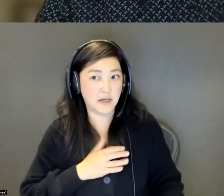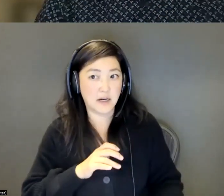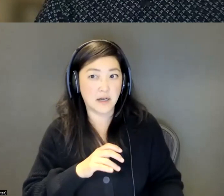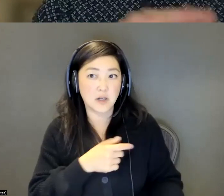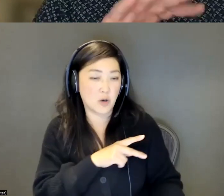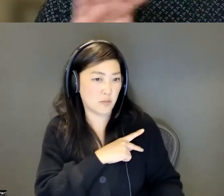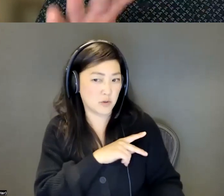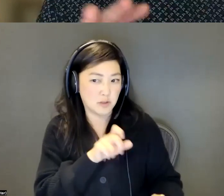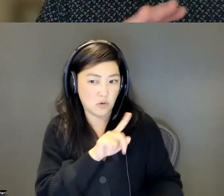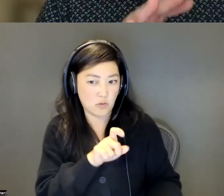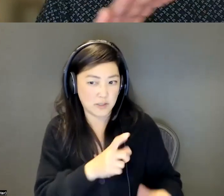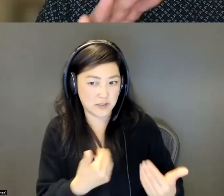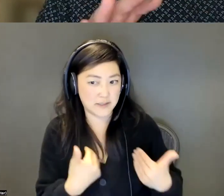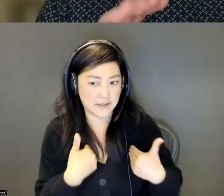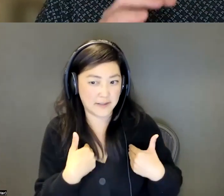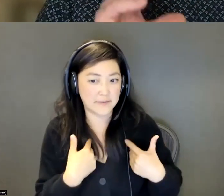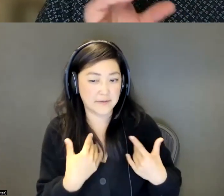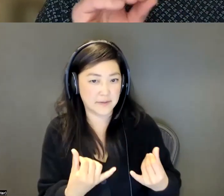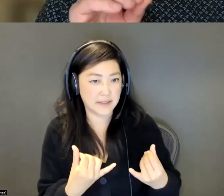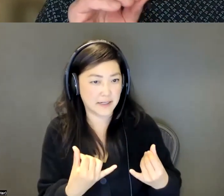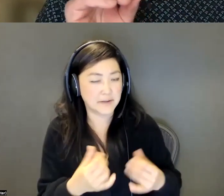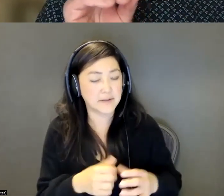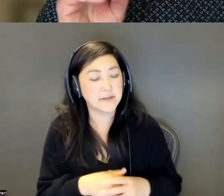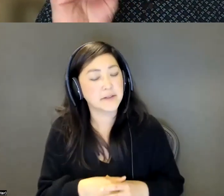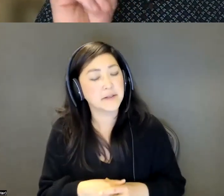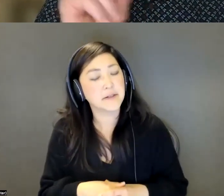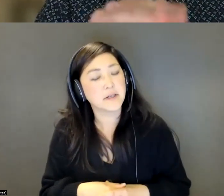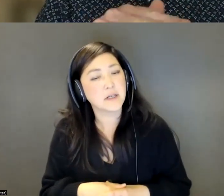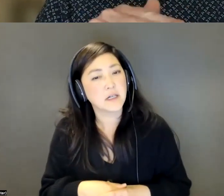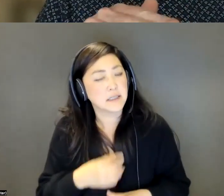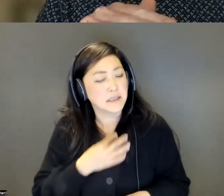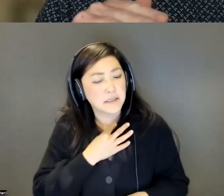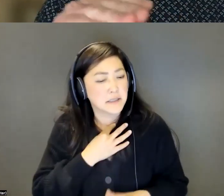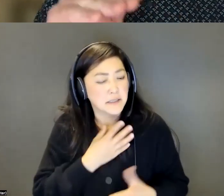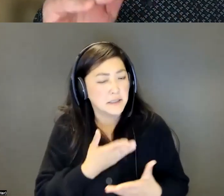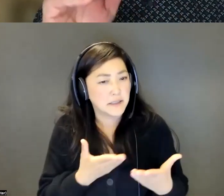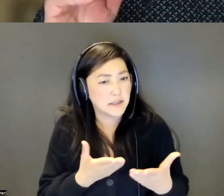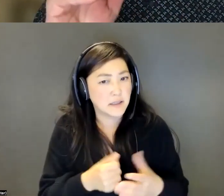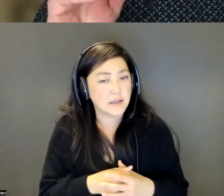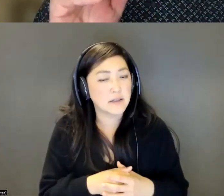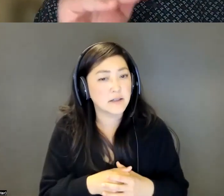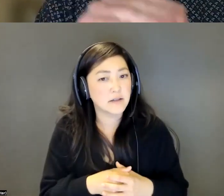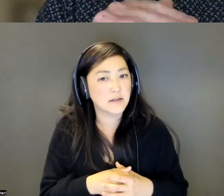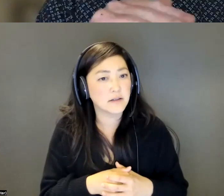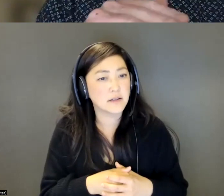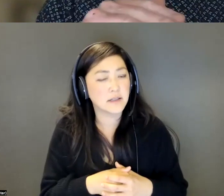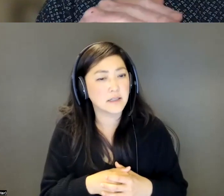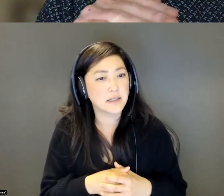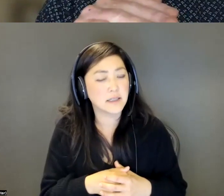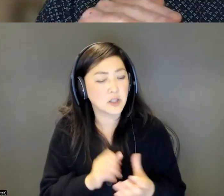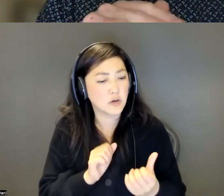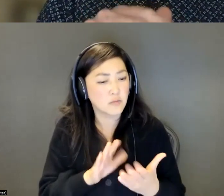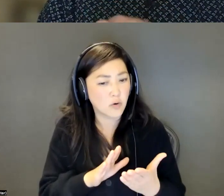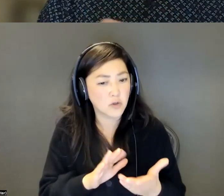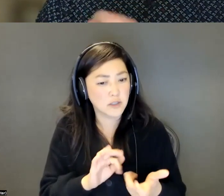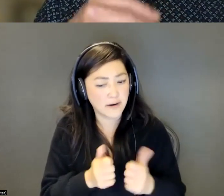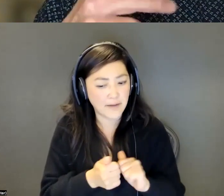what that process looks like for you to sort of try out supporting new metadata. How do you